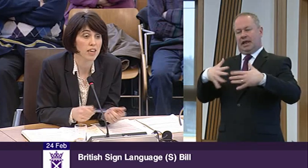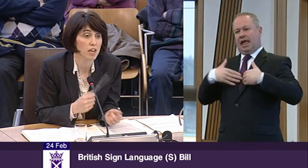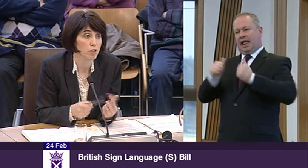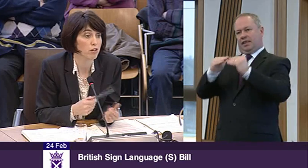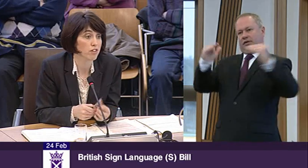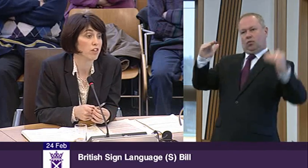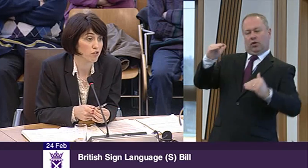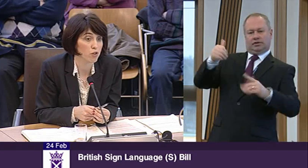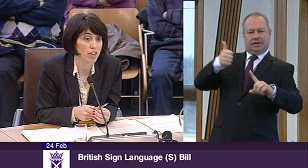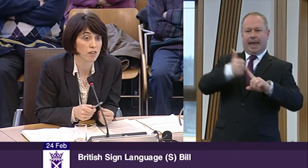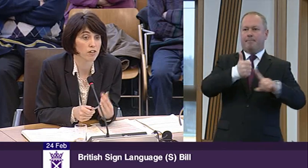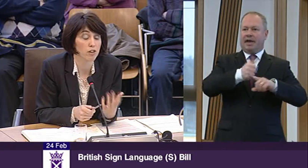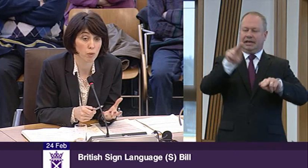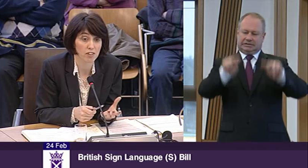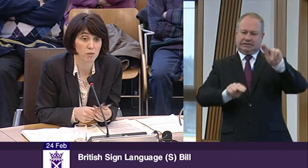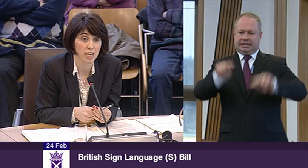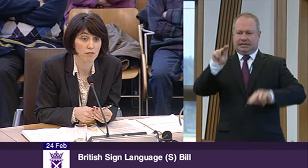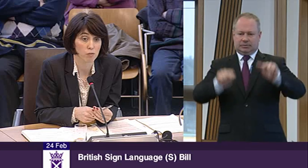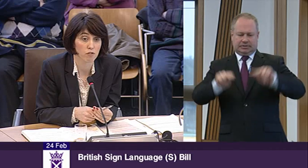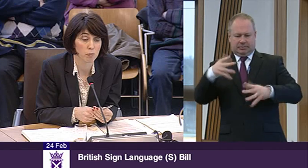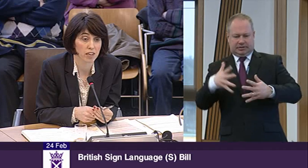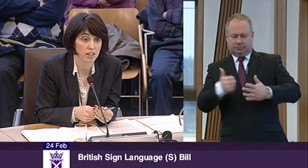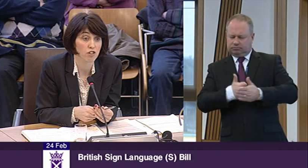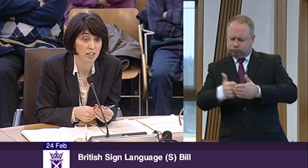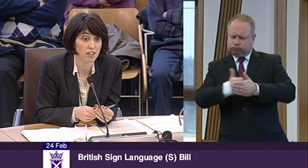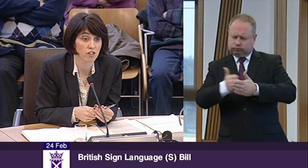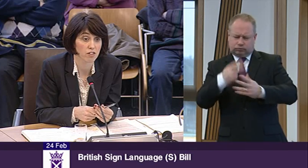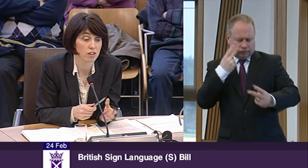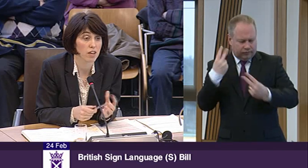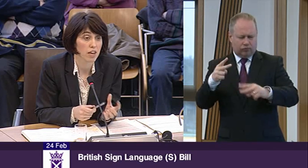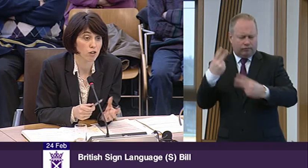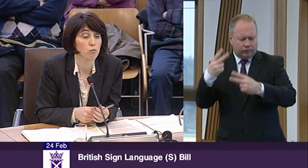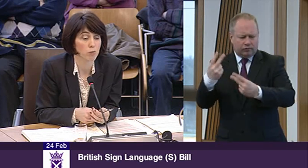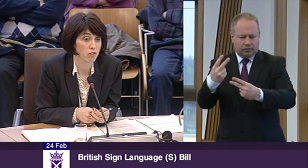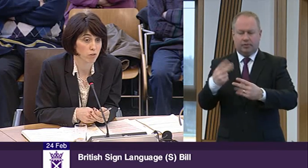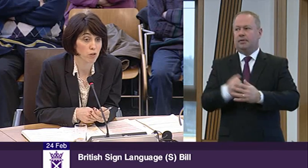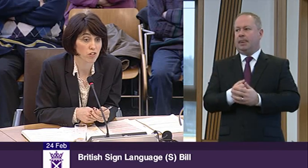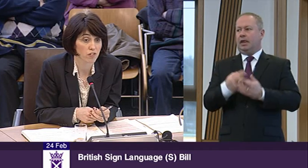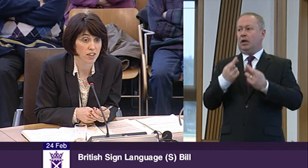assessment of the policy. We constantly review the requests that we get for BSL translations,